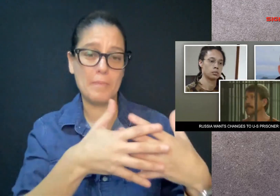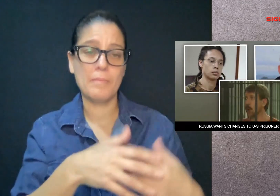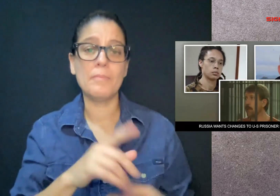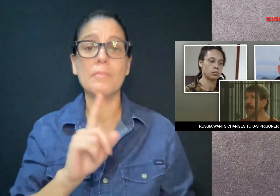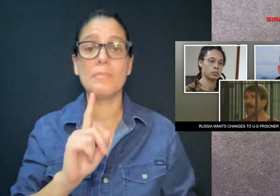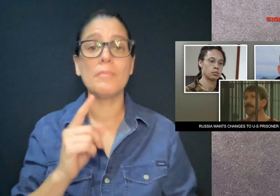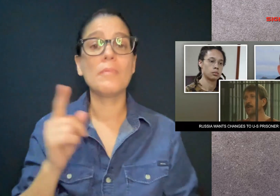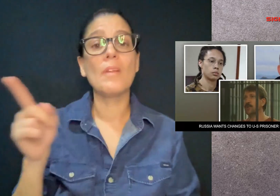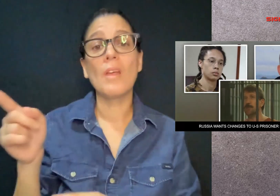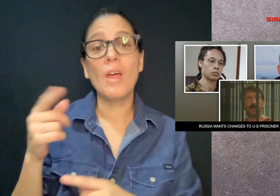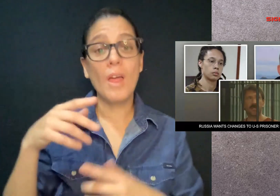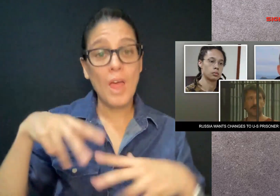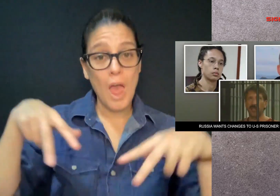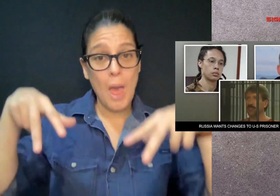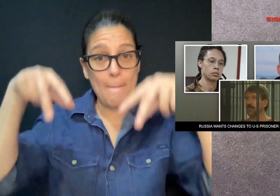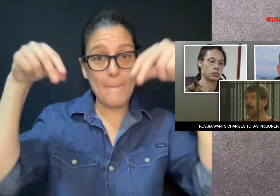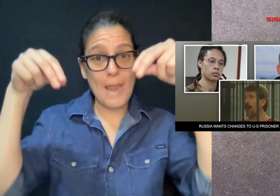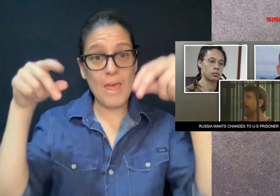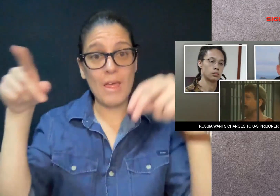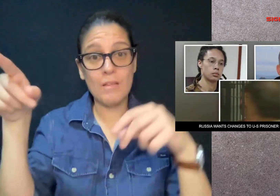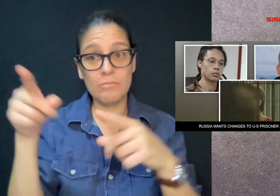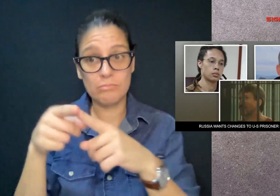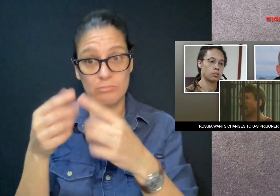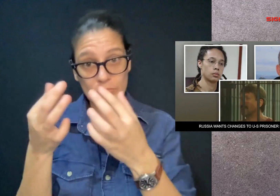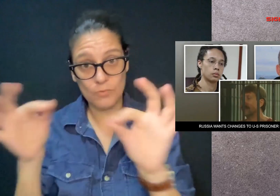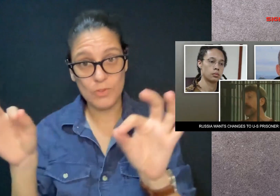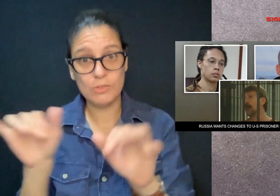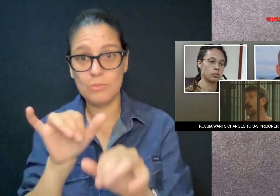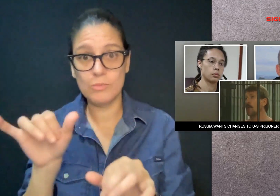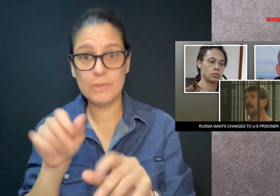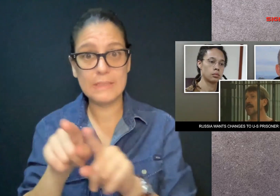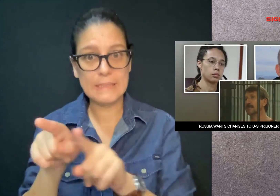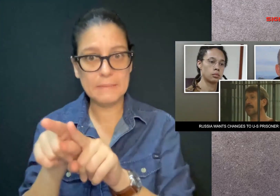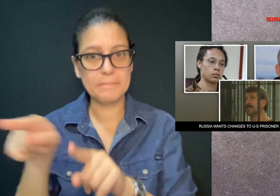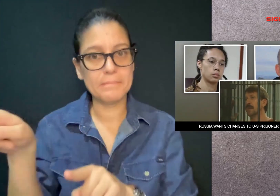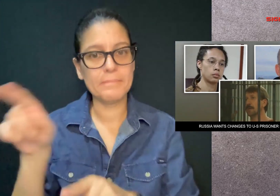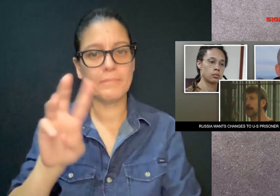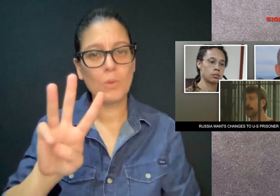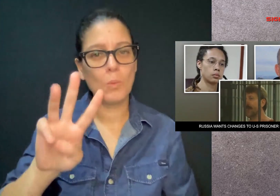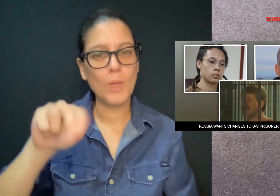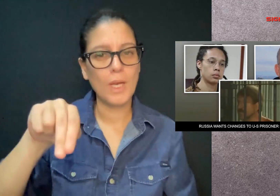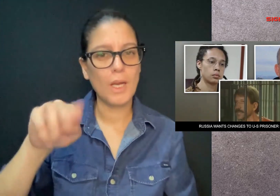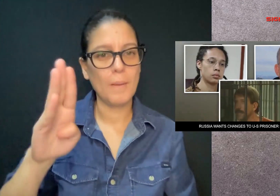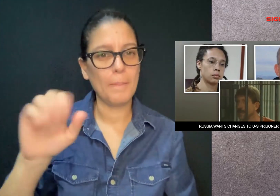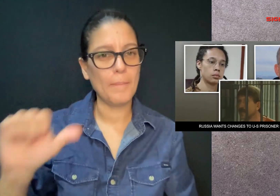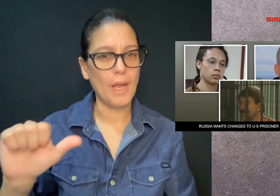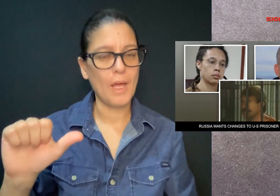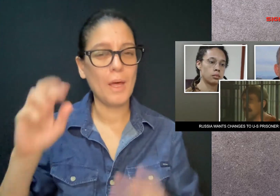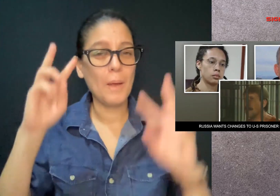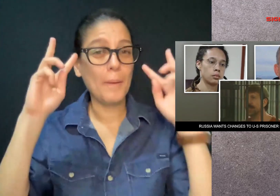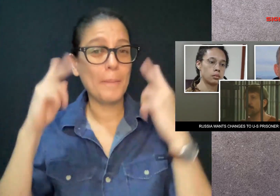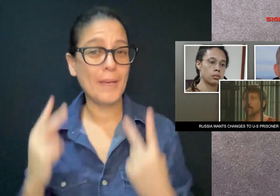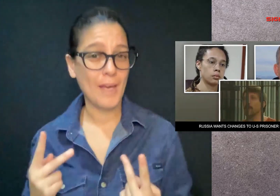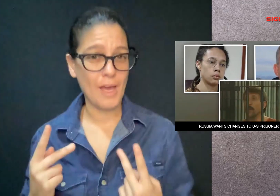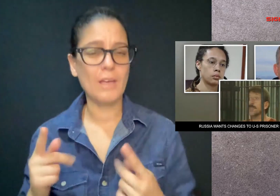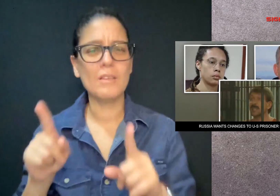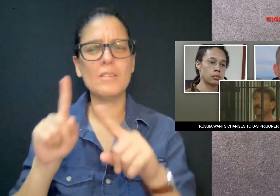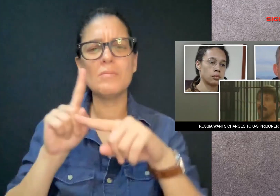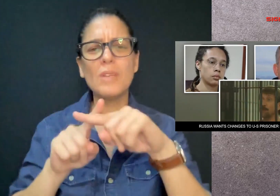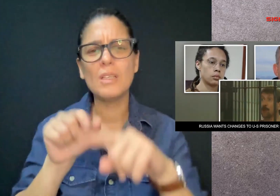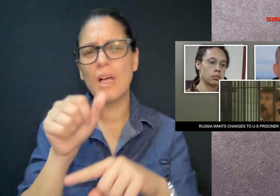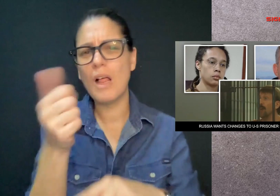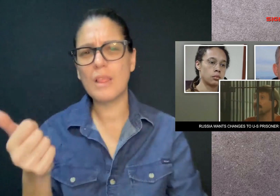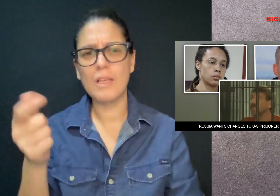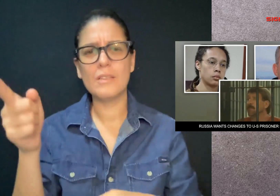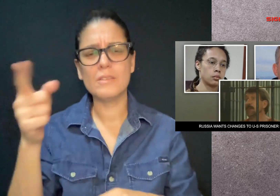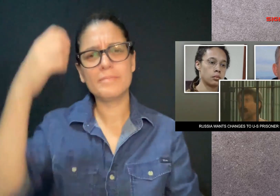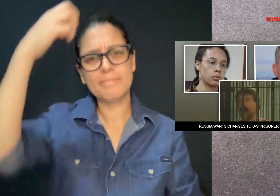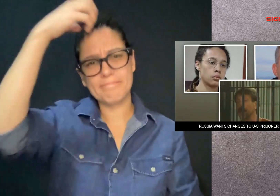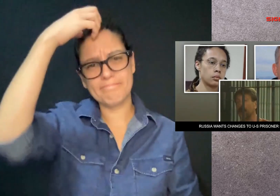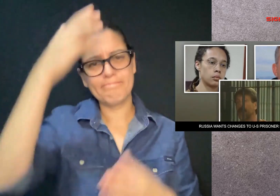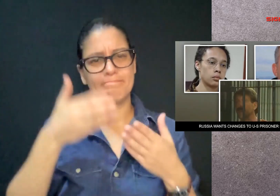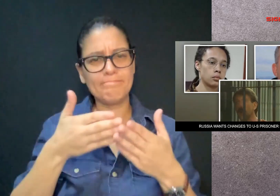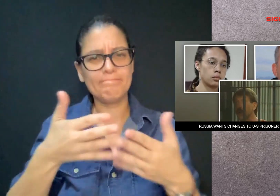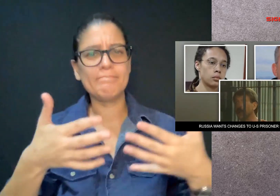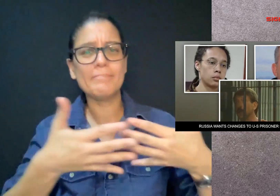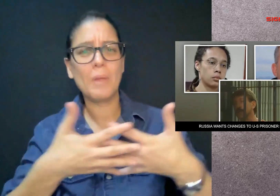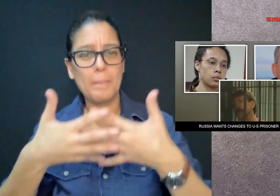from a US prison if the Kremlin releases WNBA star Brittney Griner and former US Marine